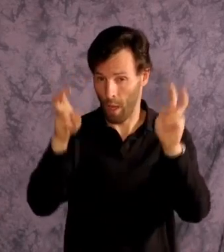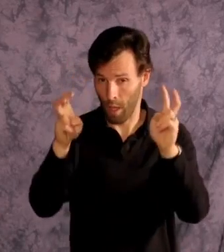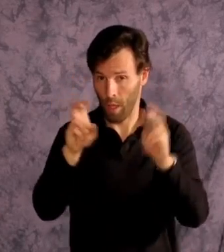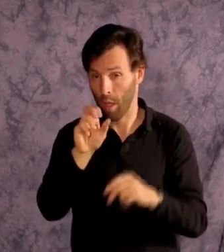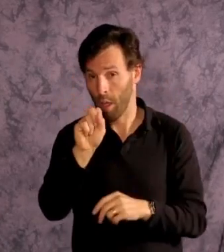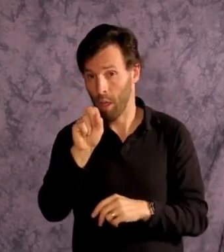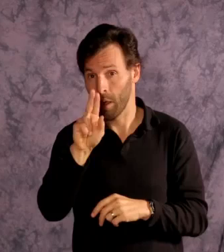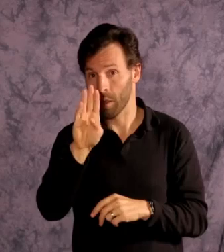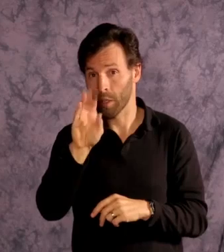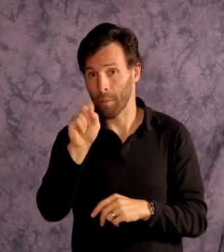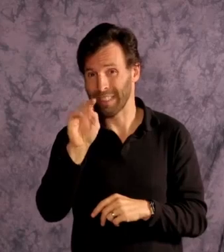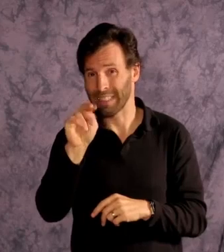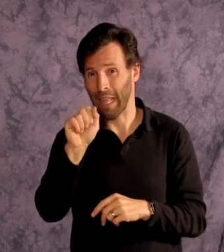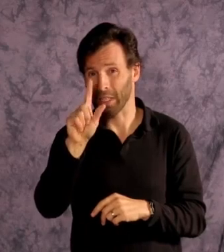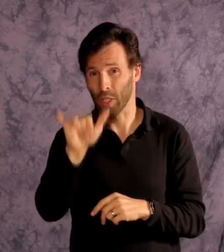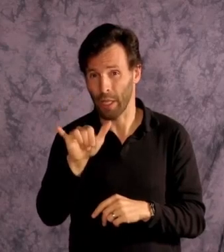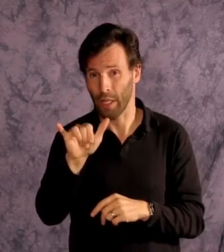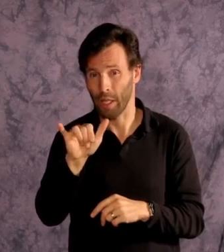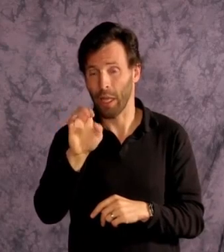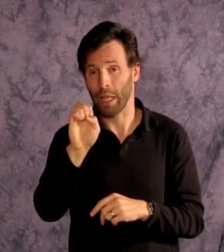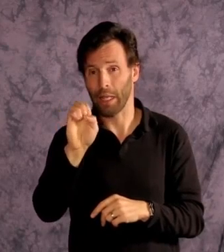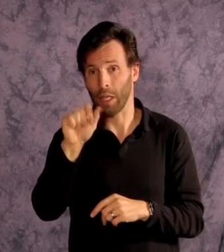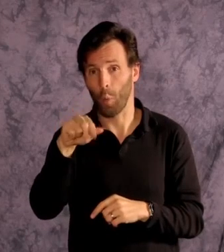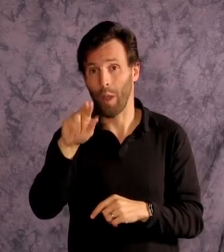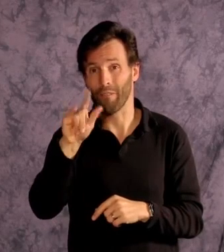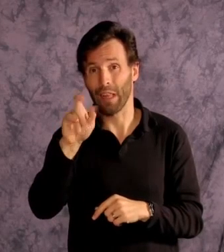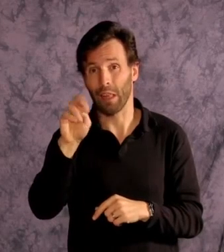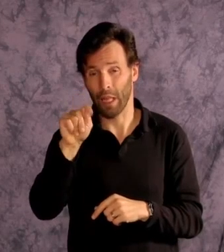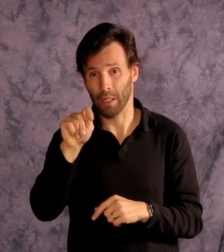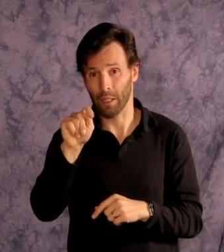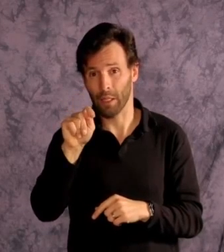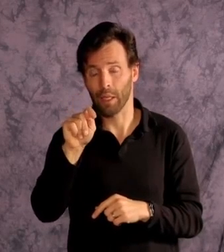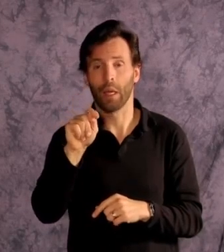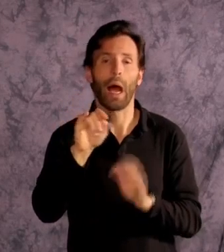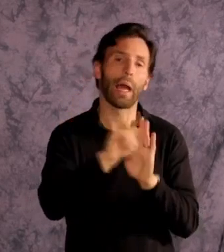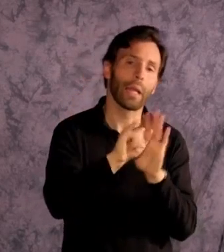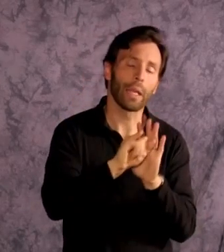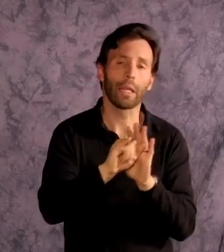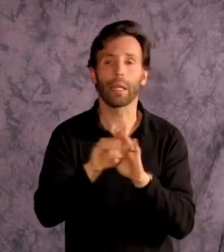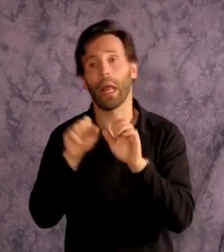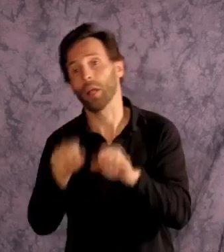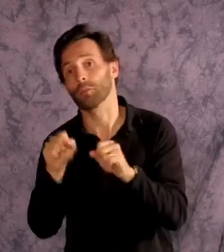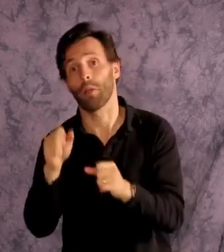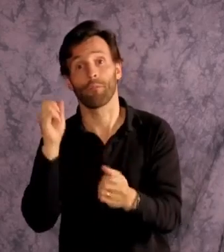be subject to "substantially equivalent